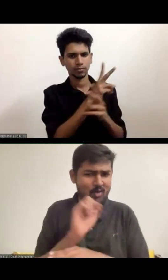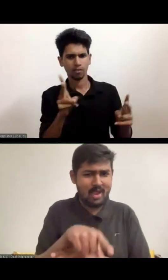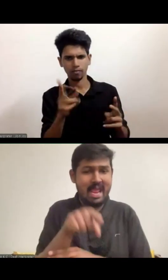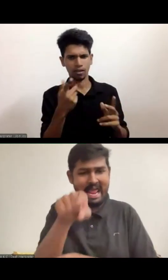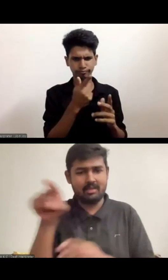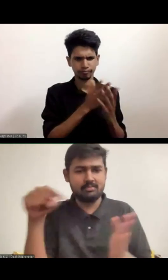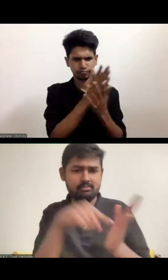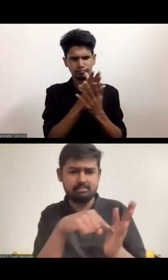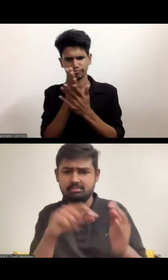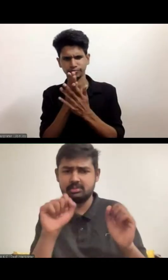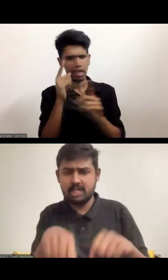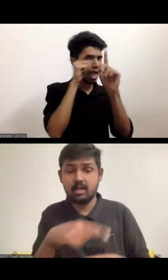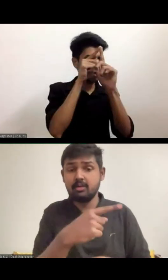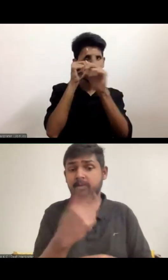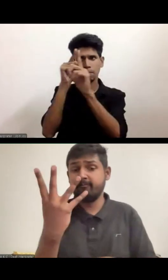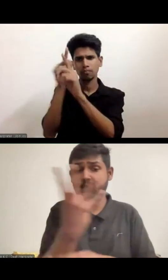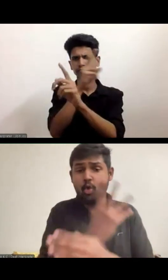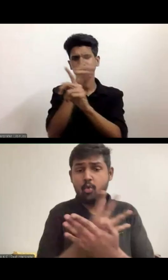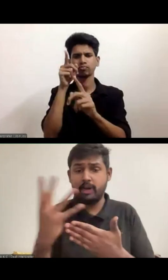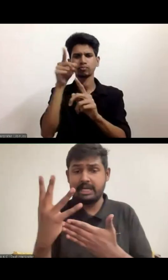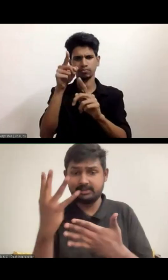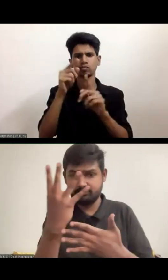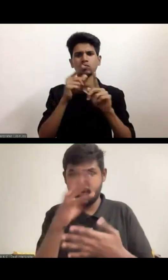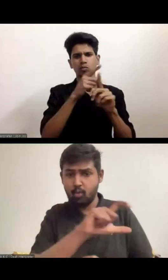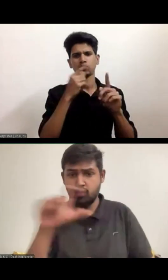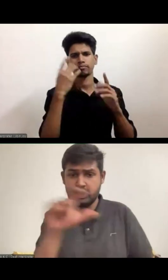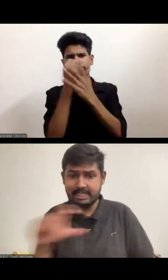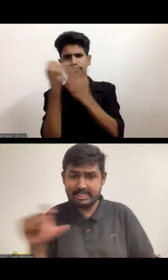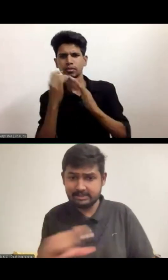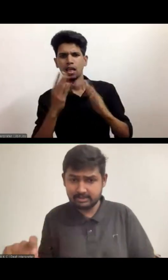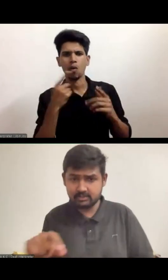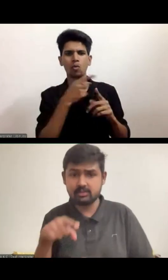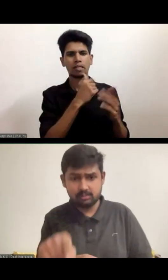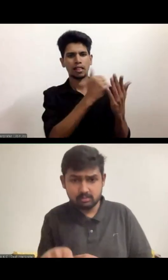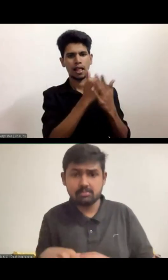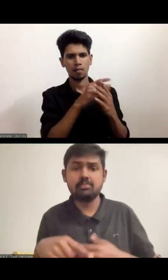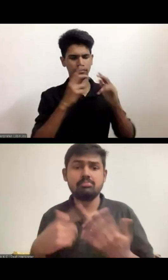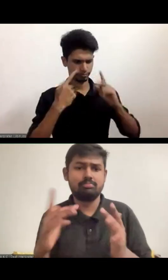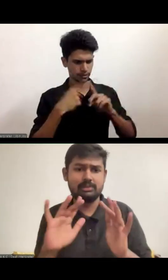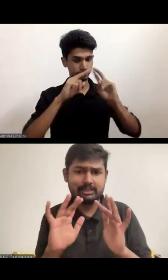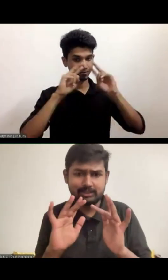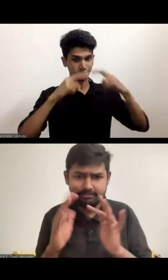And in the course, and reflected in the face-to-face workshops, is learning about